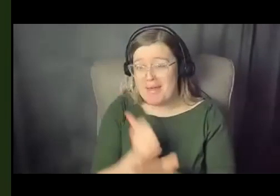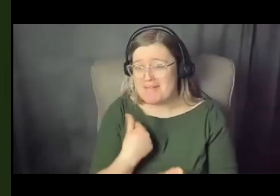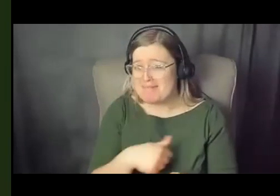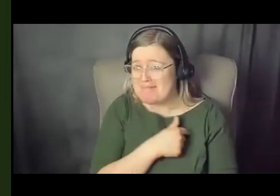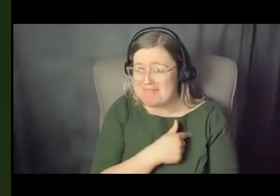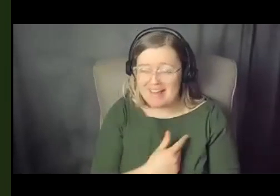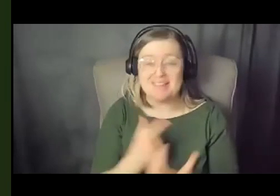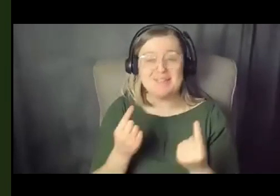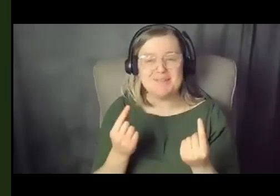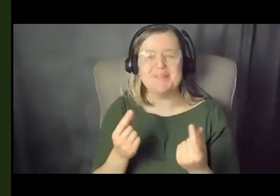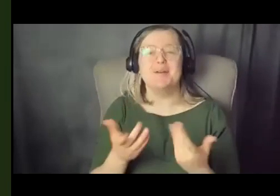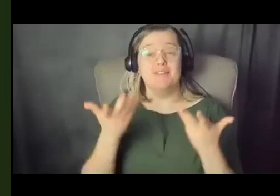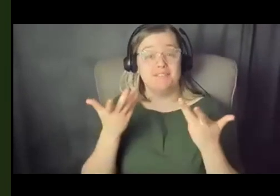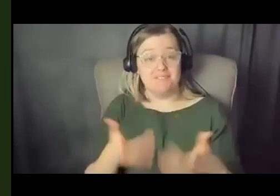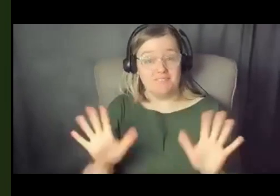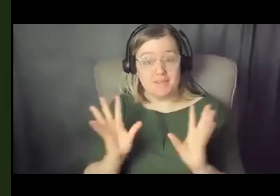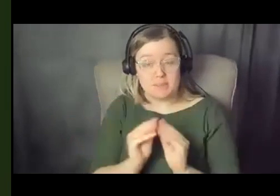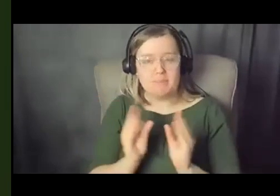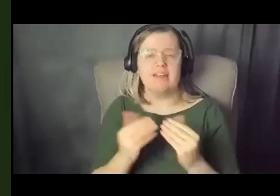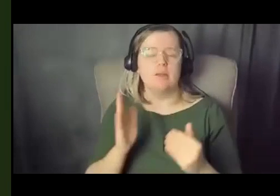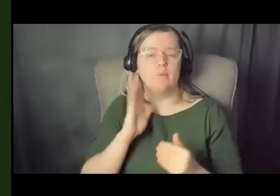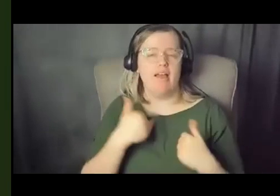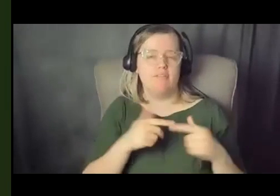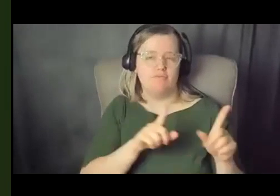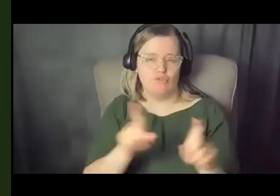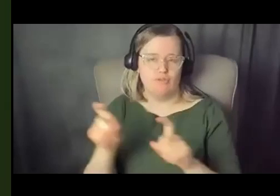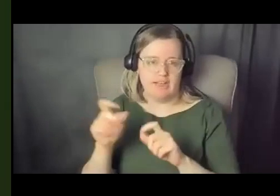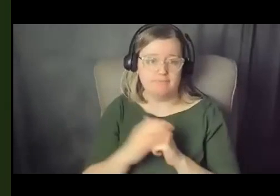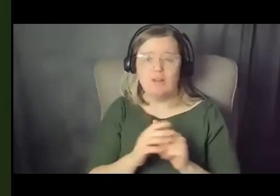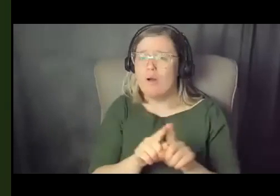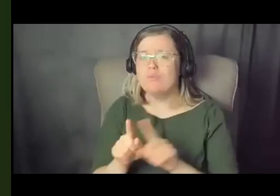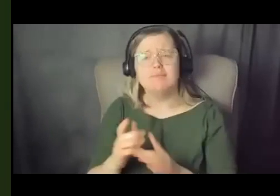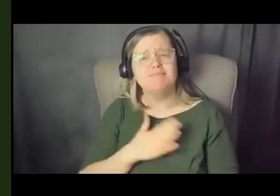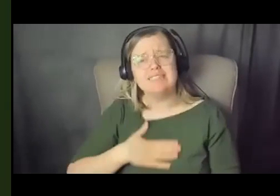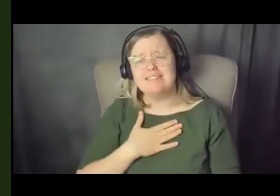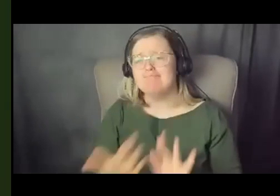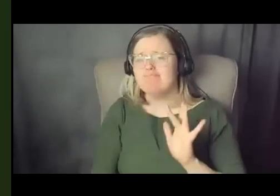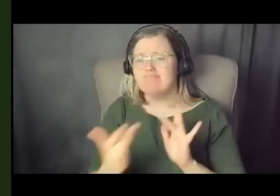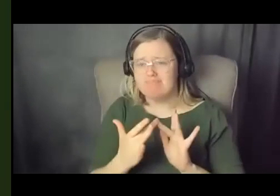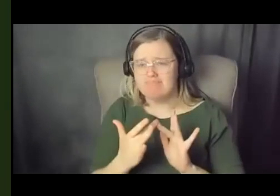okay, and then contact us. The other thing we want to offer to people, we've already been